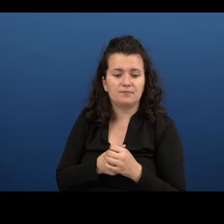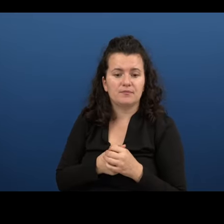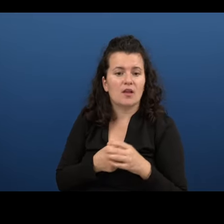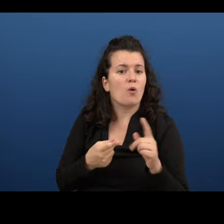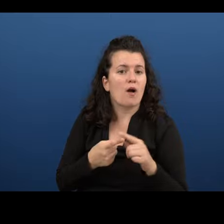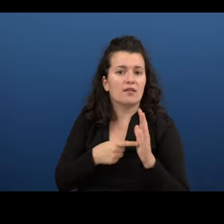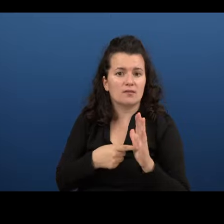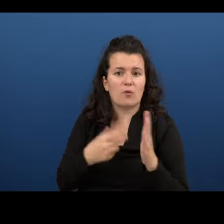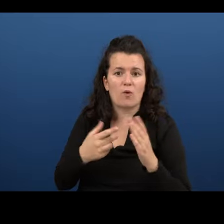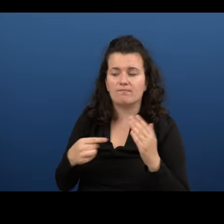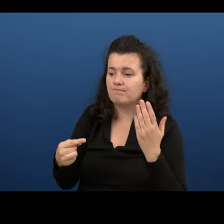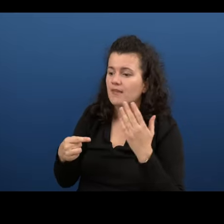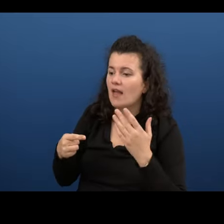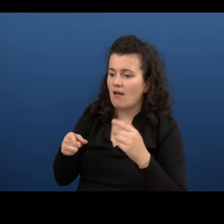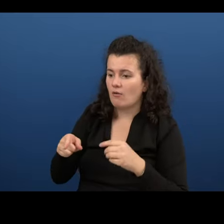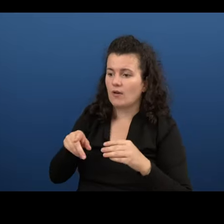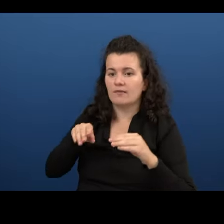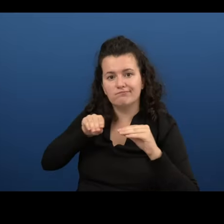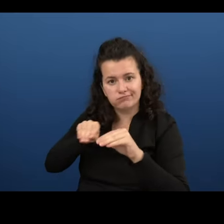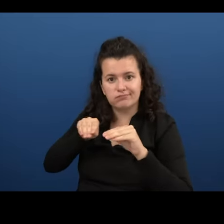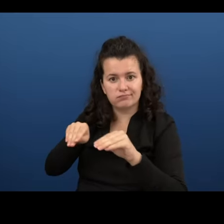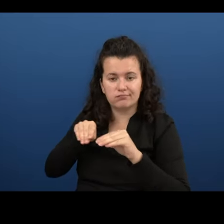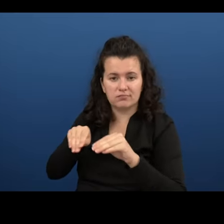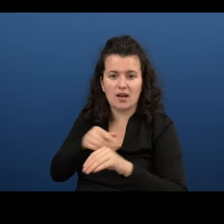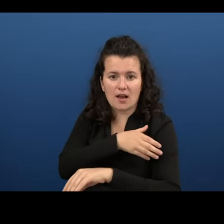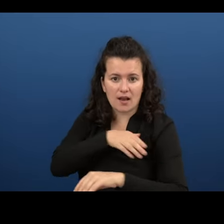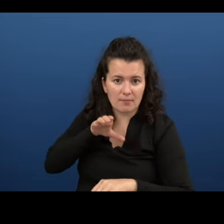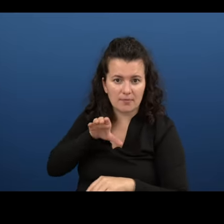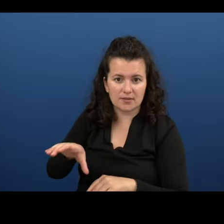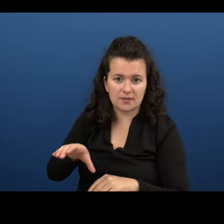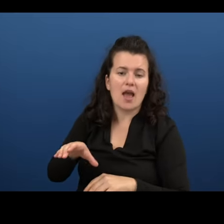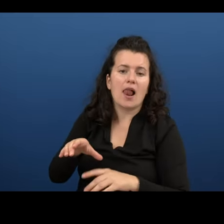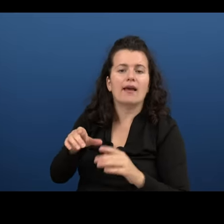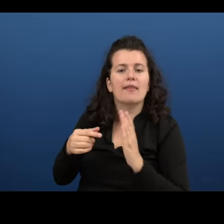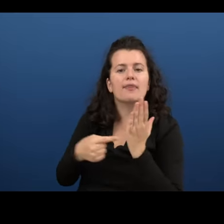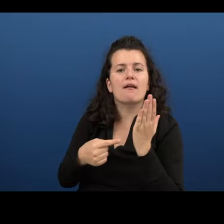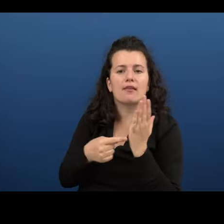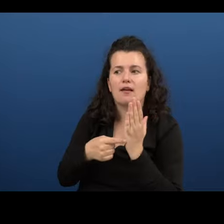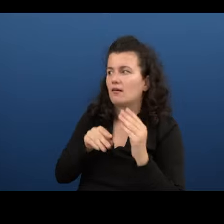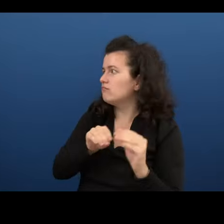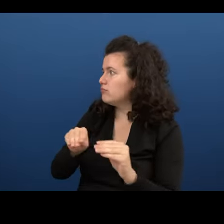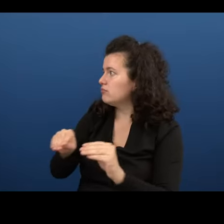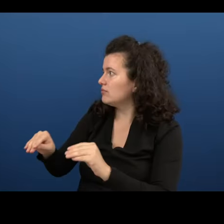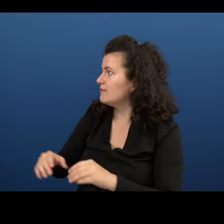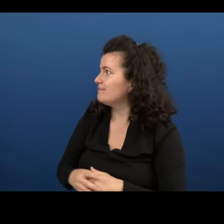at this still goes back to the, to the voting. 16:28:47 The stigma that comes with having